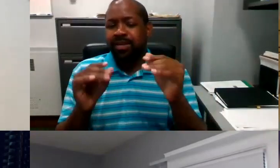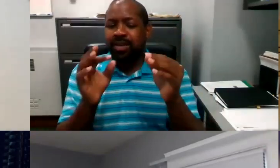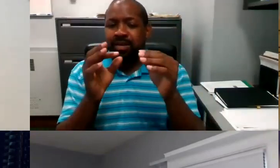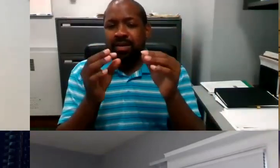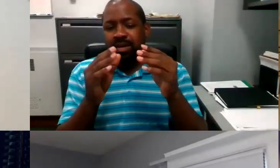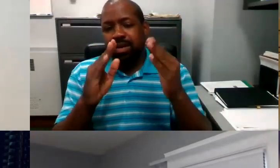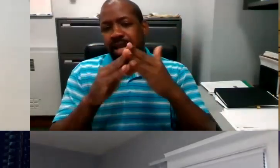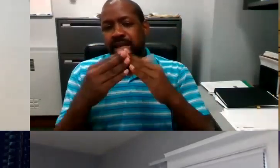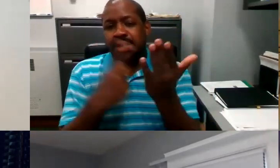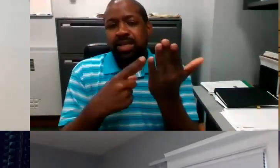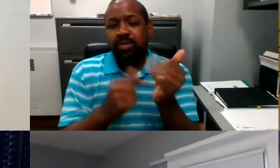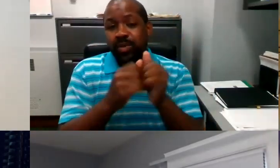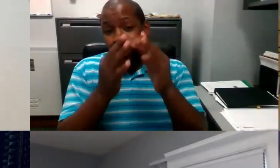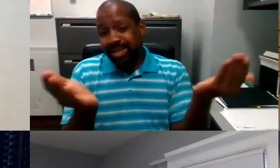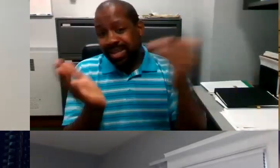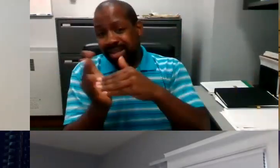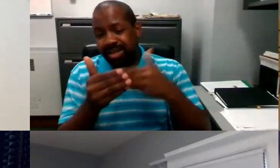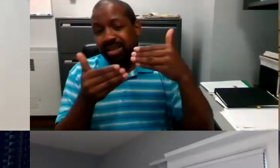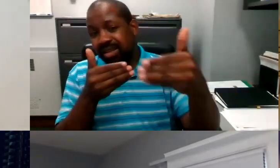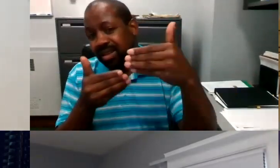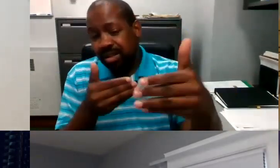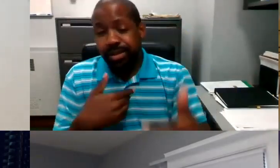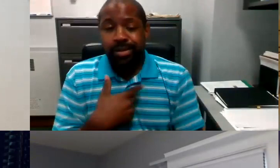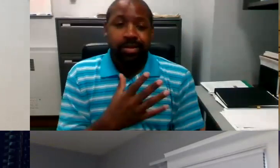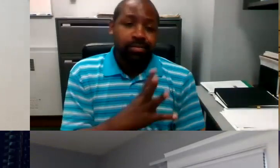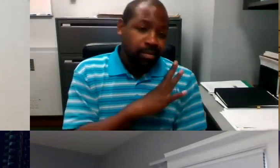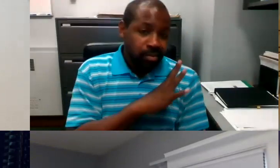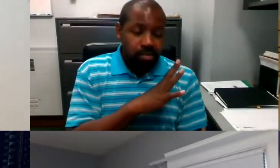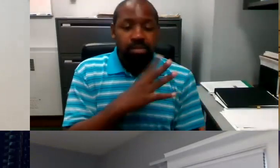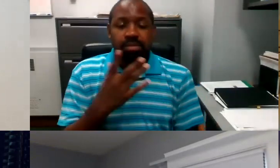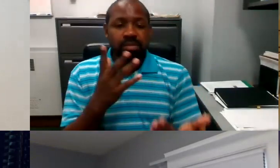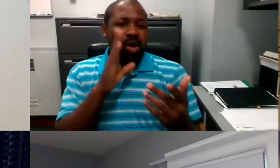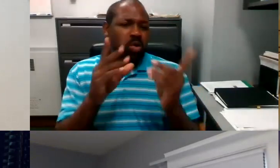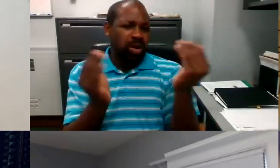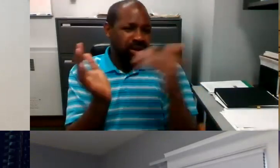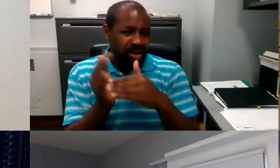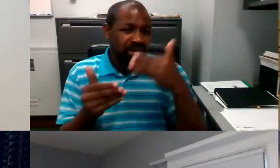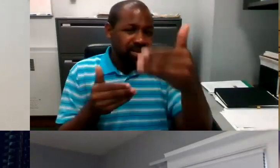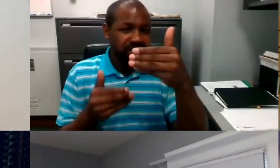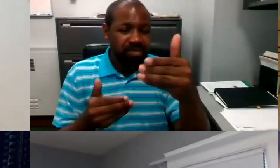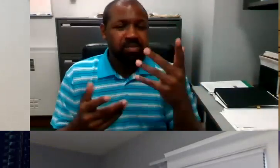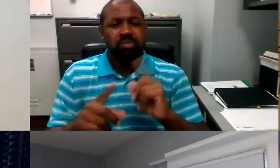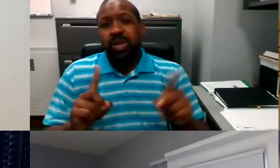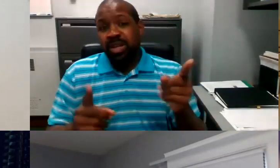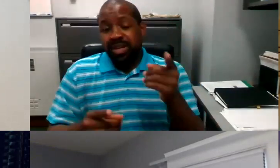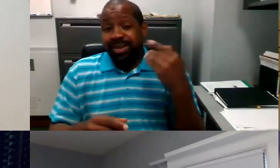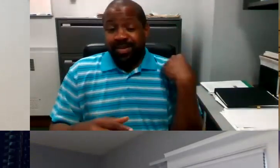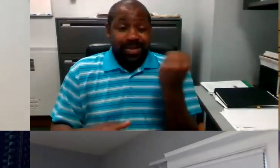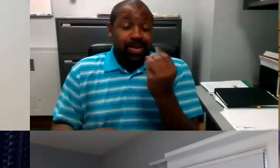SO IT WAS JUST A REALLY TOUGH SITUATION.